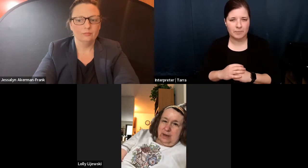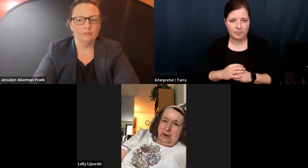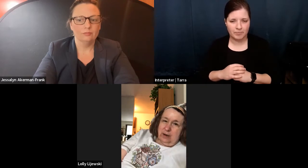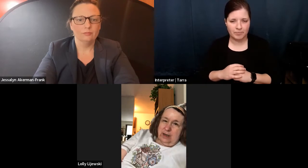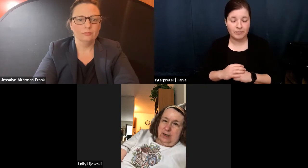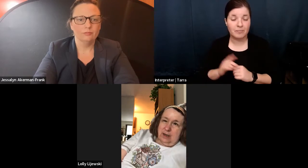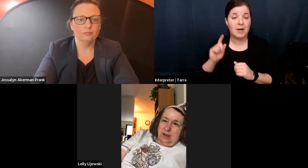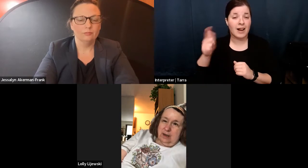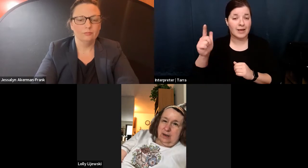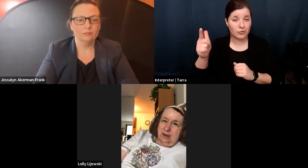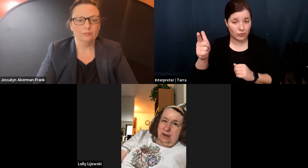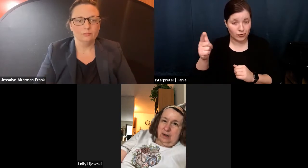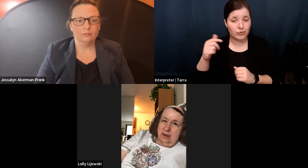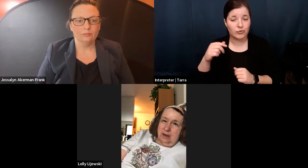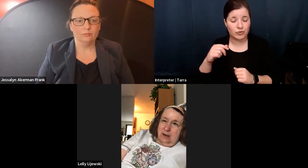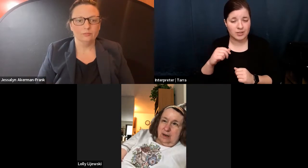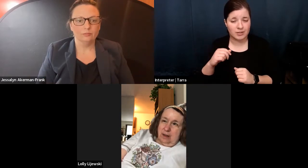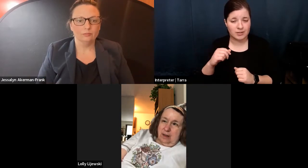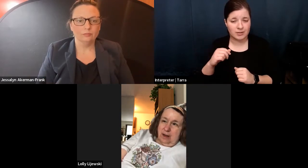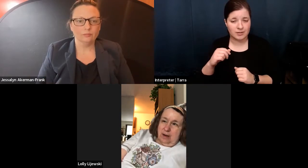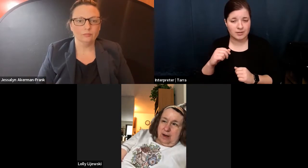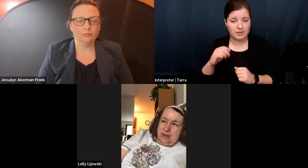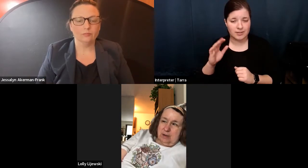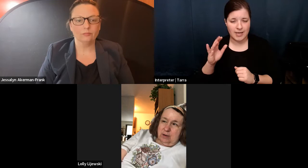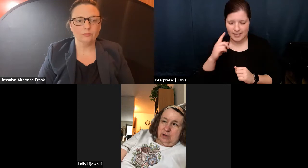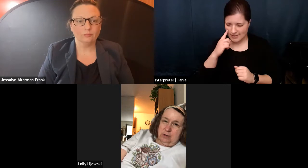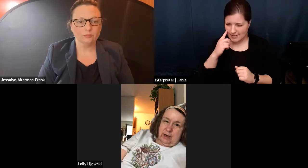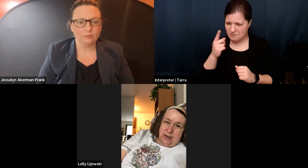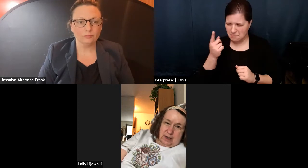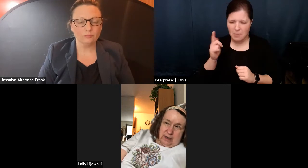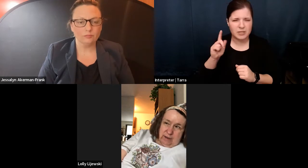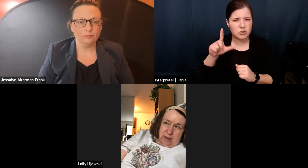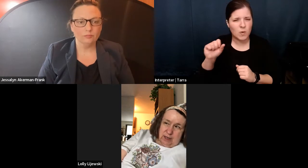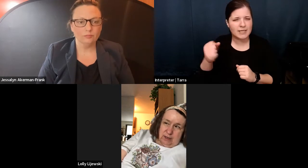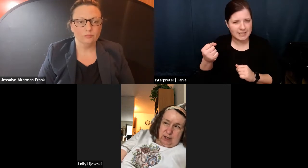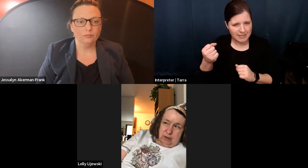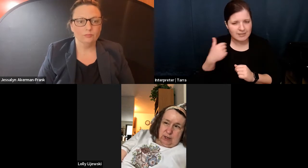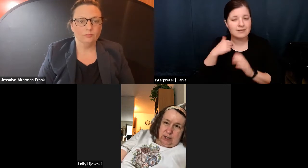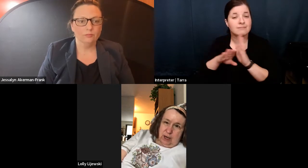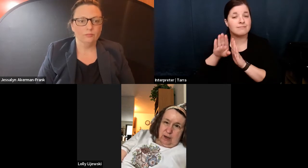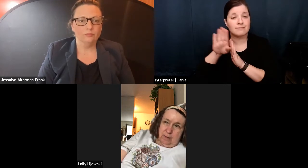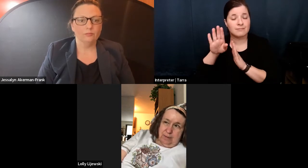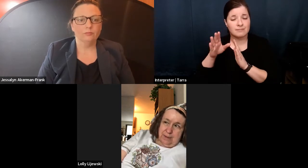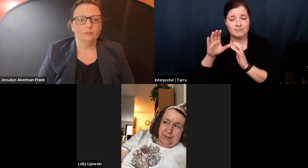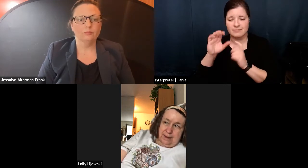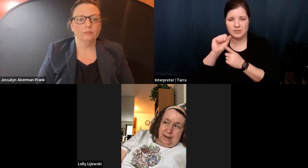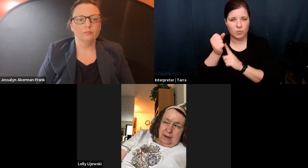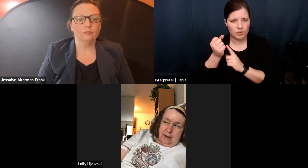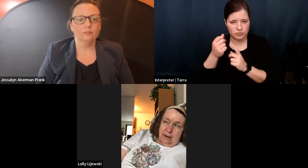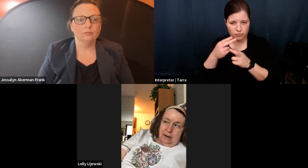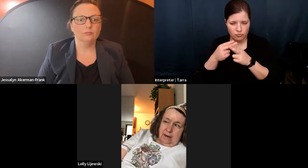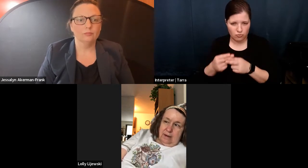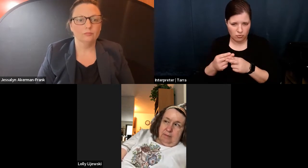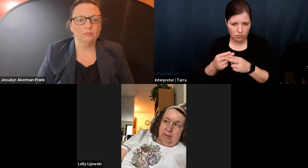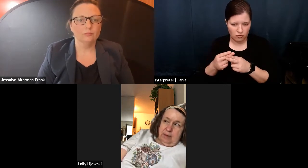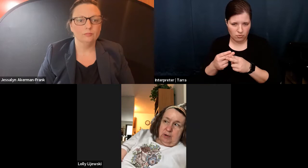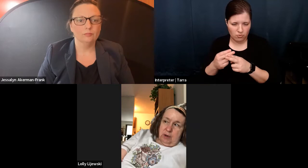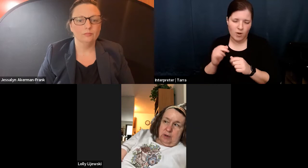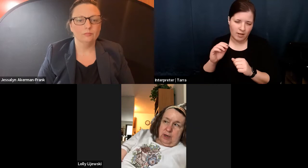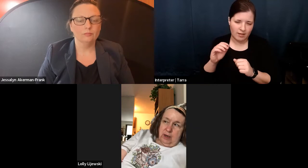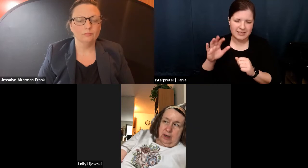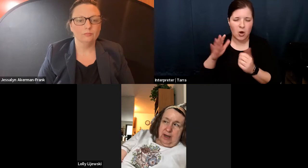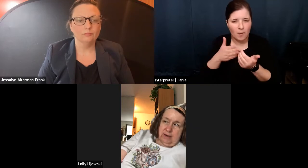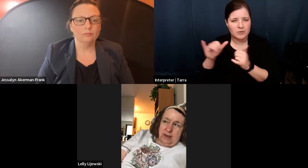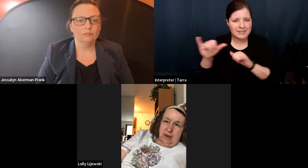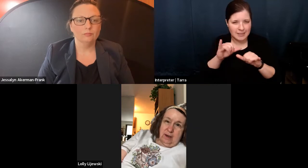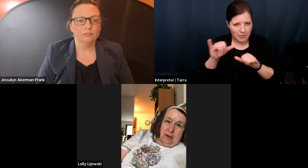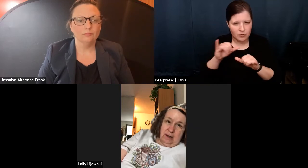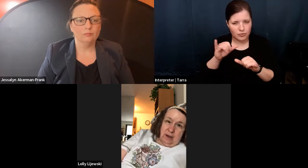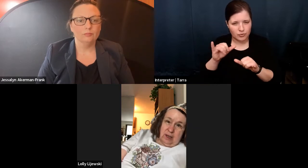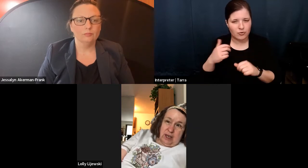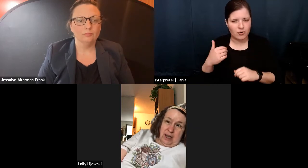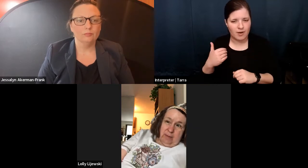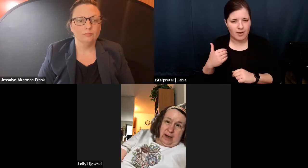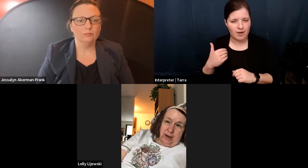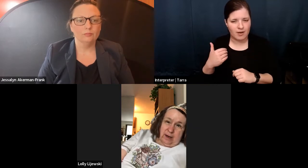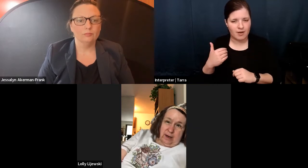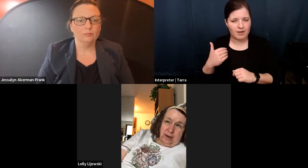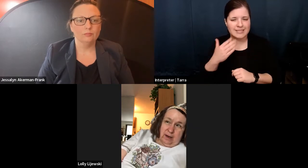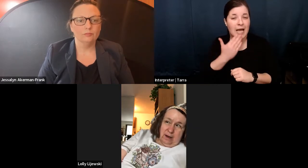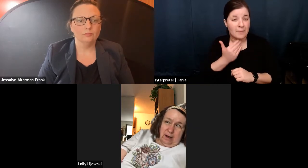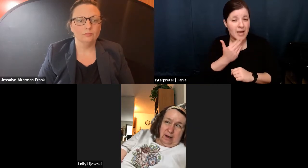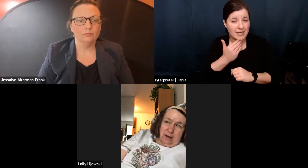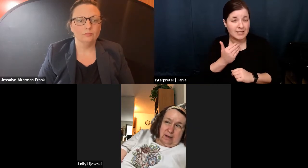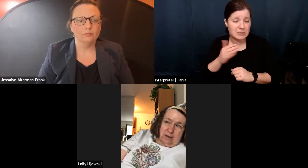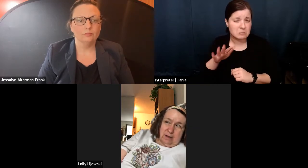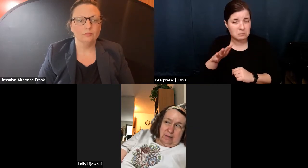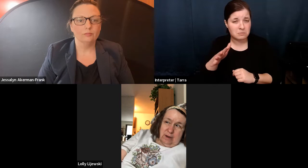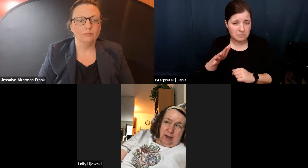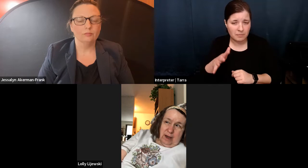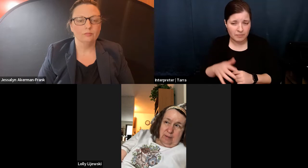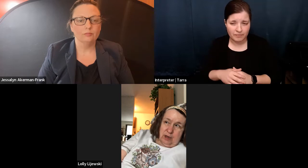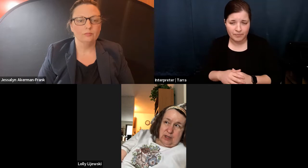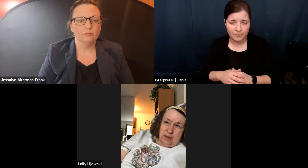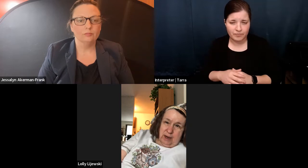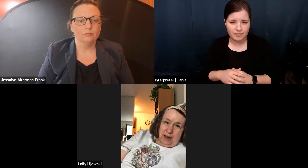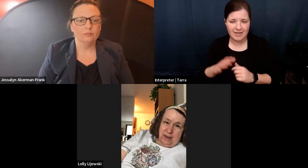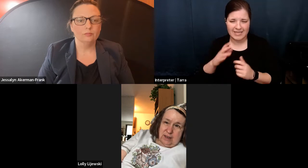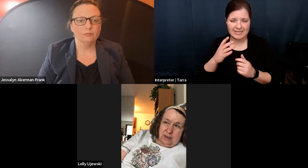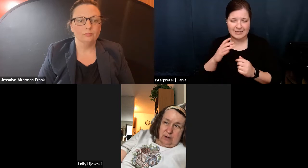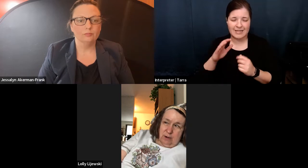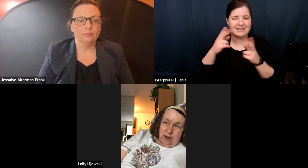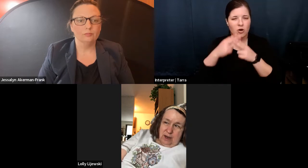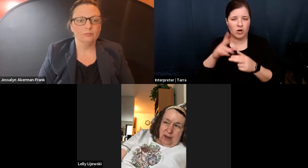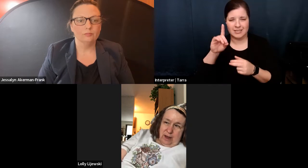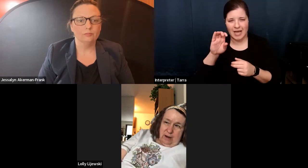They're sort of a different type of cataract, but that happened.